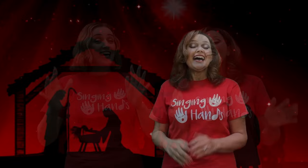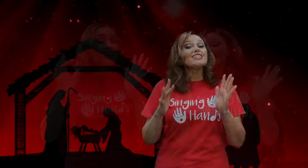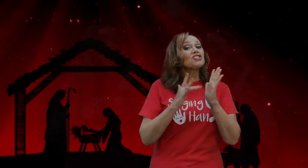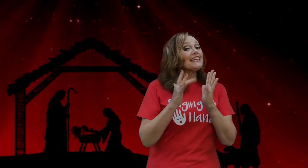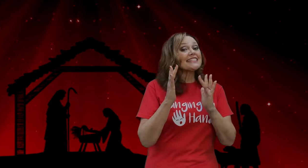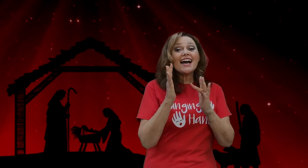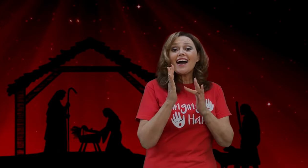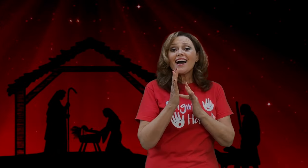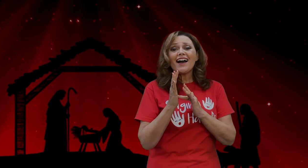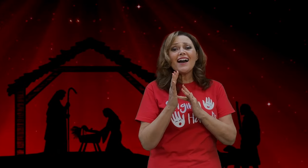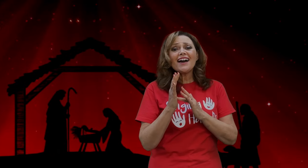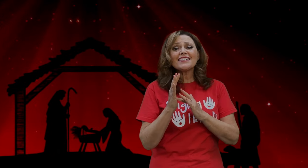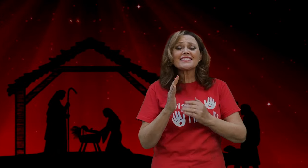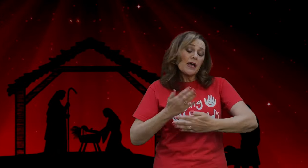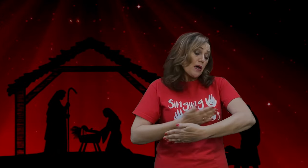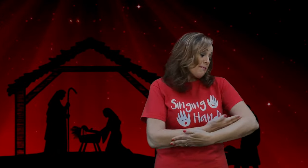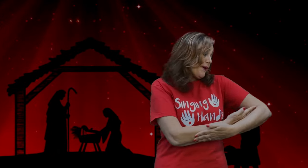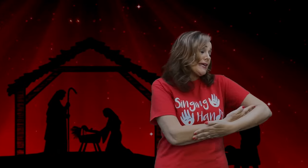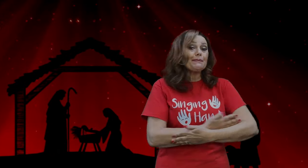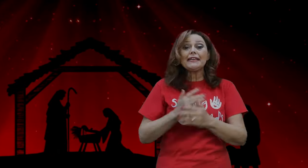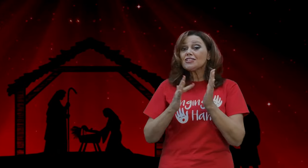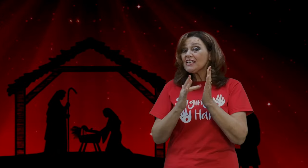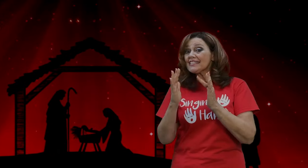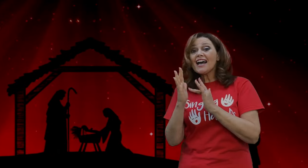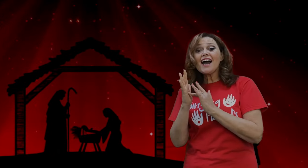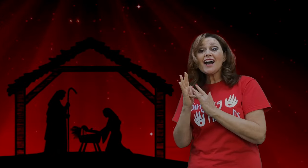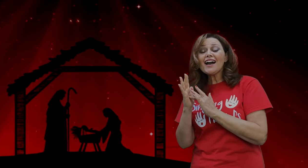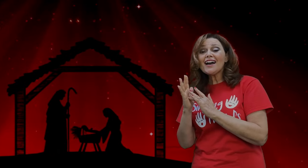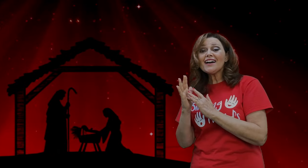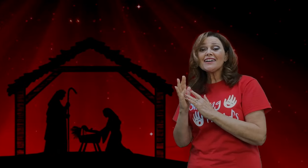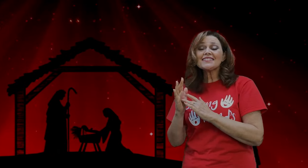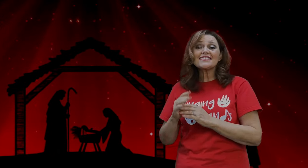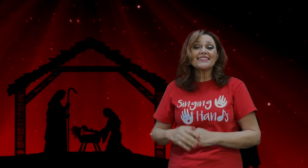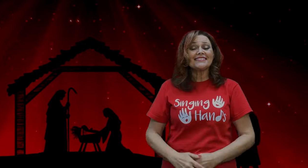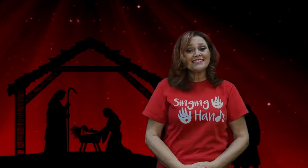Jesus, baby Jesus